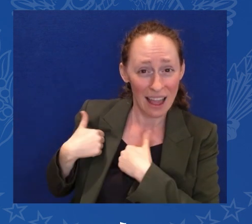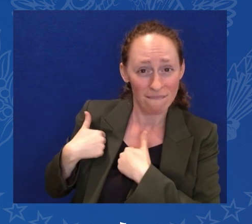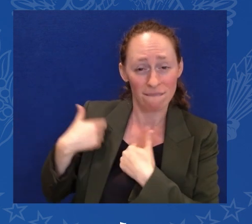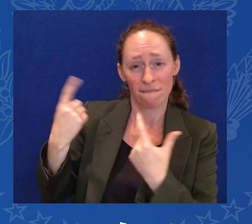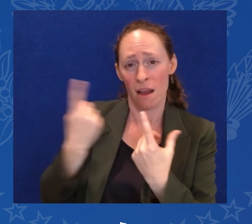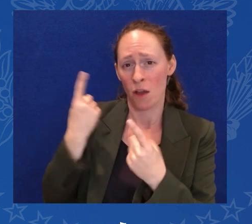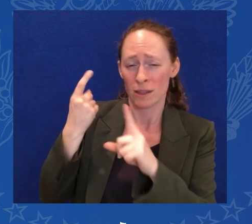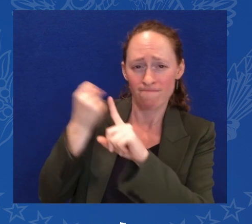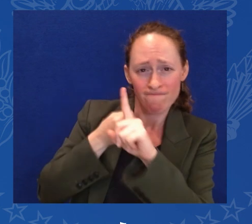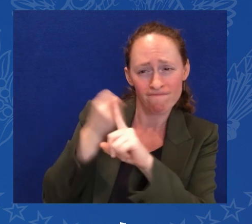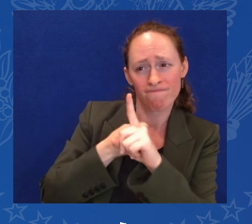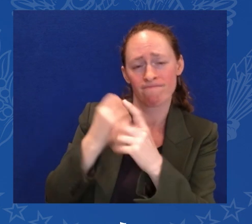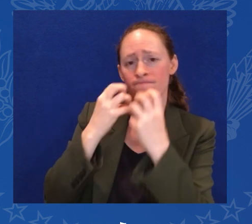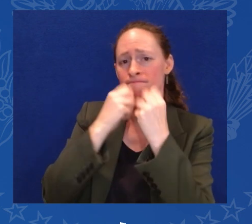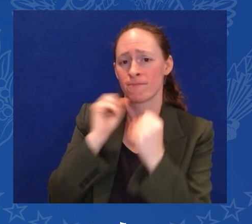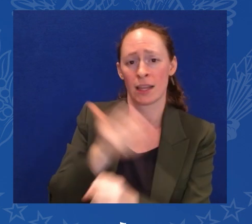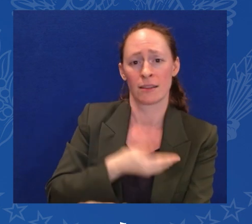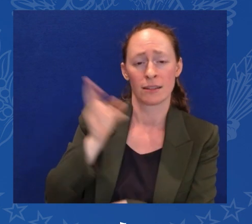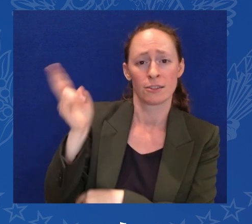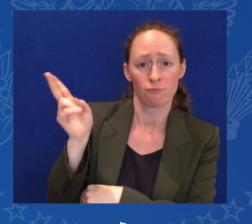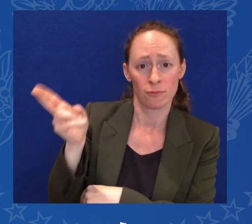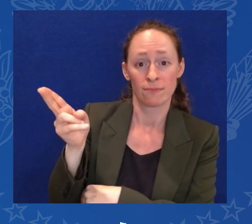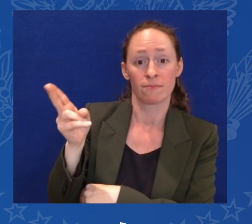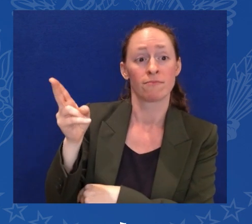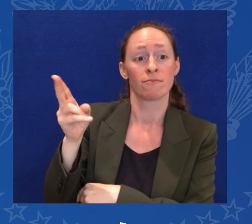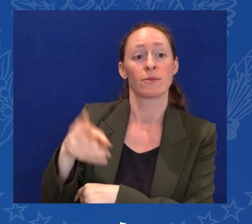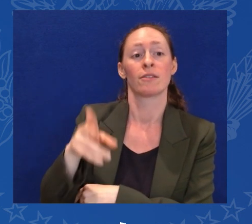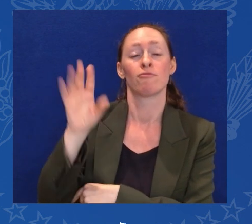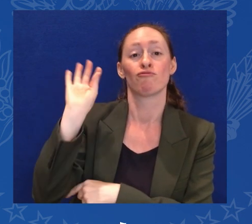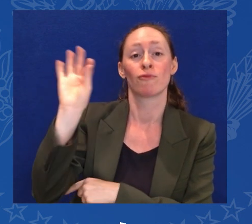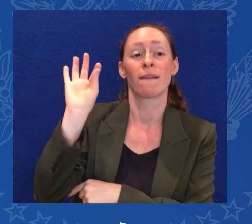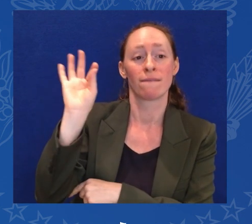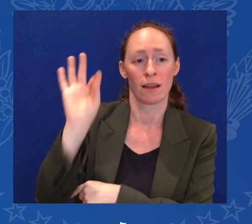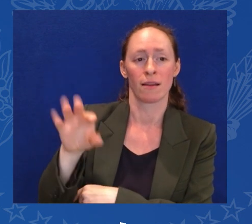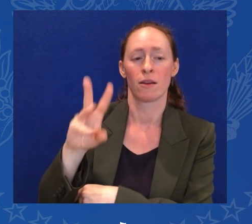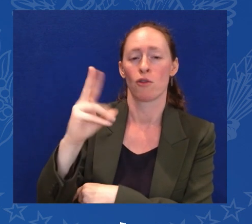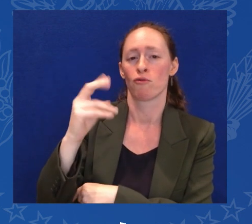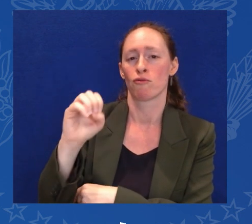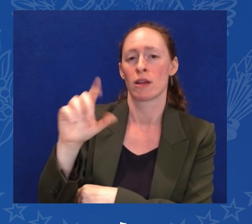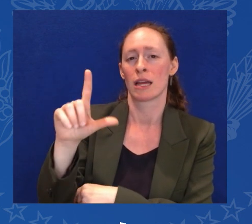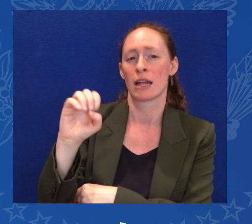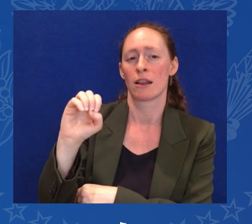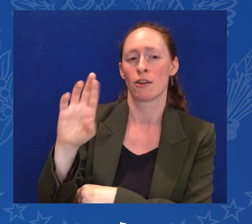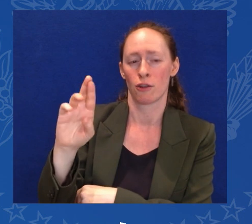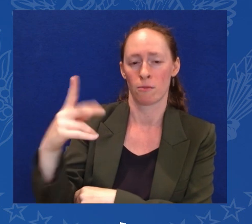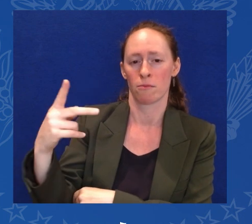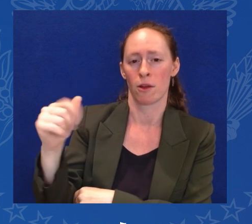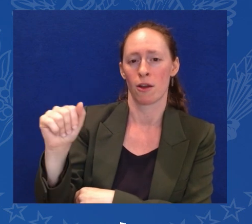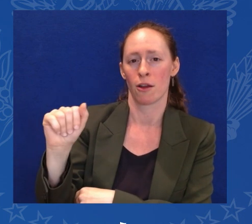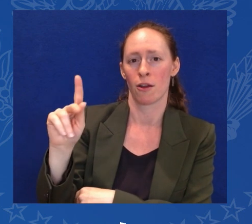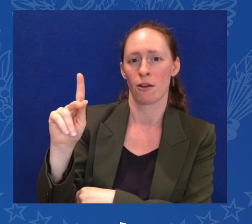will be celebrating this weekend their fifty- -- Reverend Parker: Sixth. The Vice President: -- -sixth anniversary of marriage.